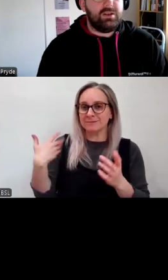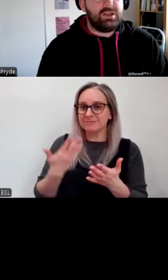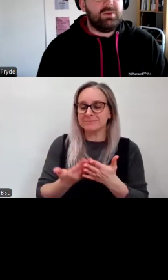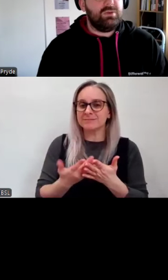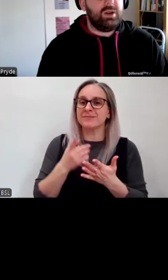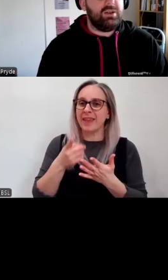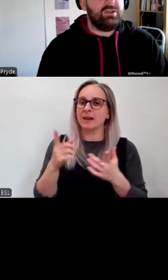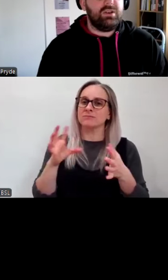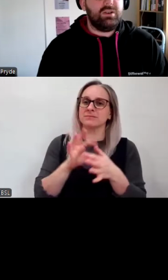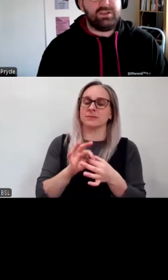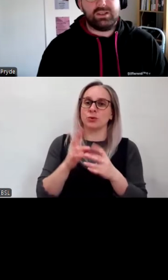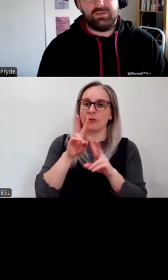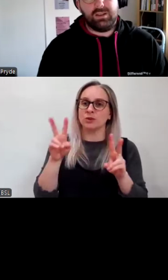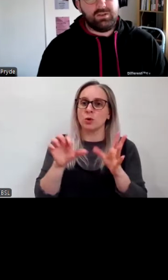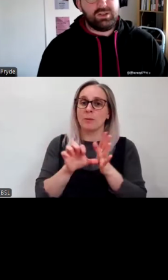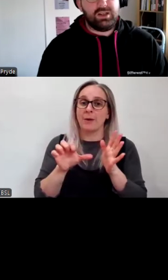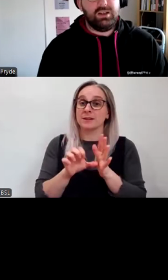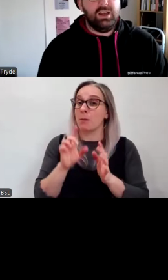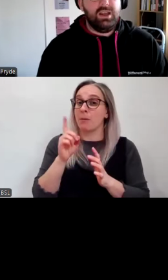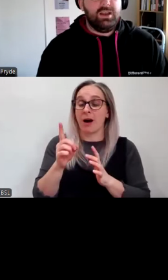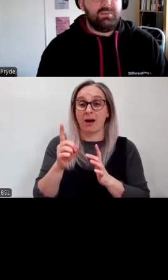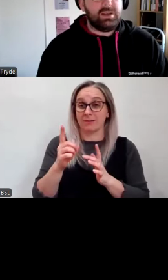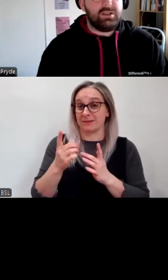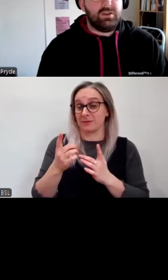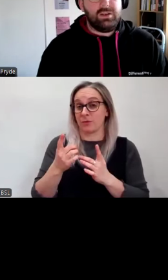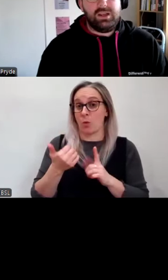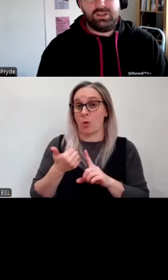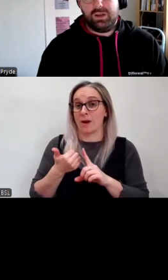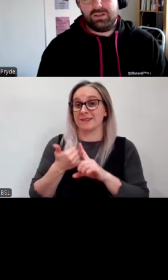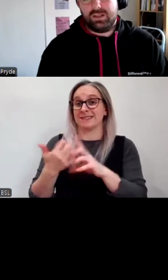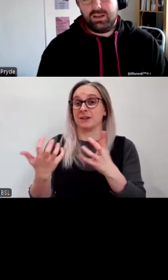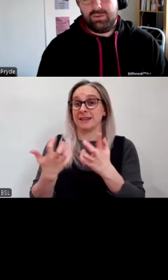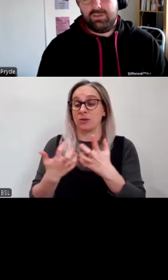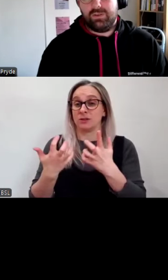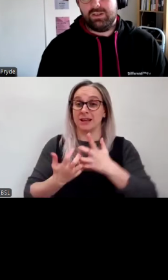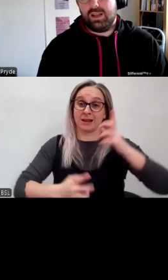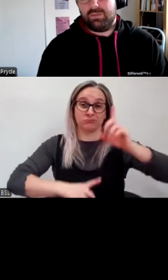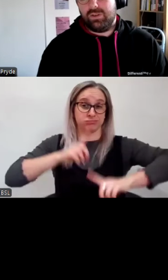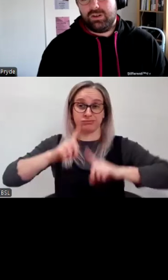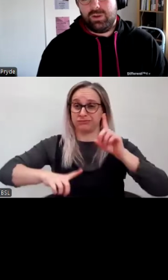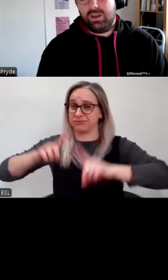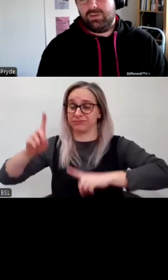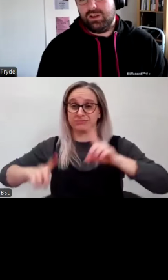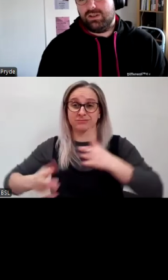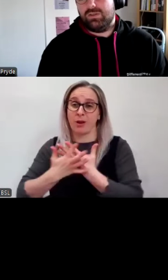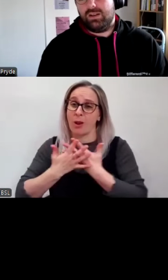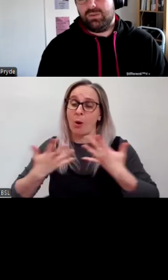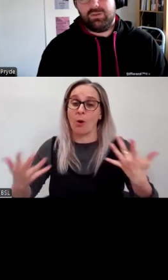There's a whole range of assistive technology based on each person's preference and preferred way how to interact